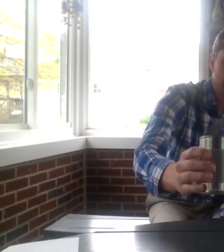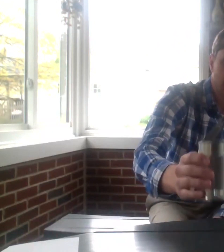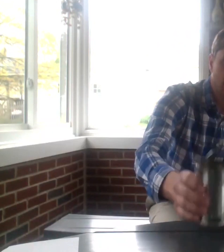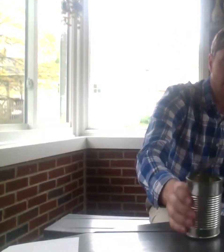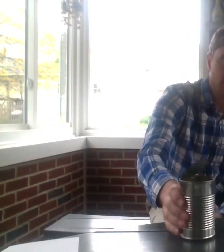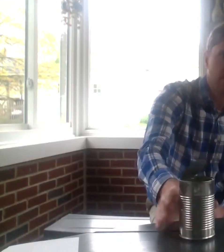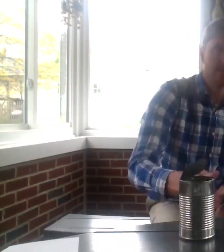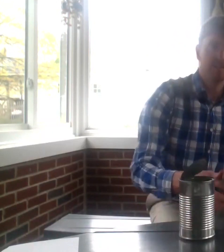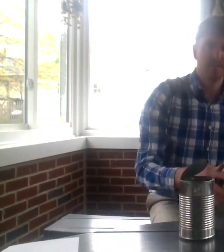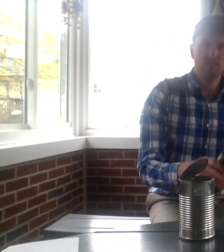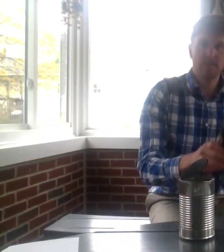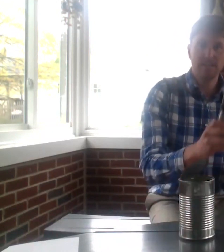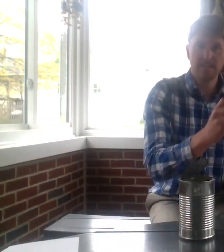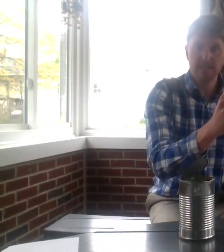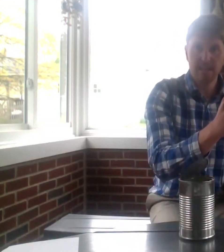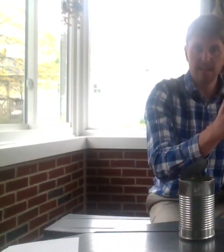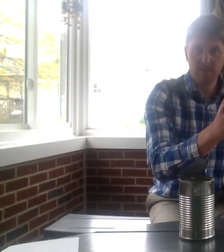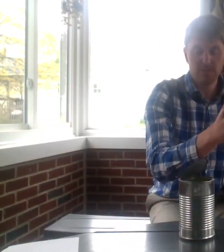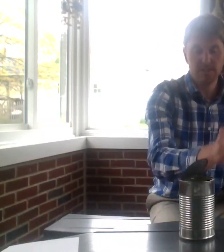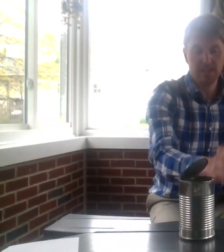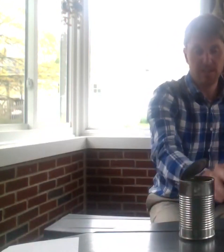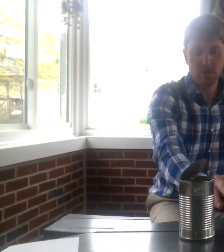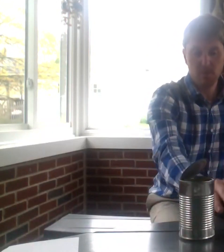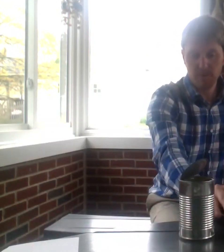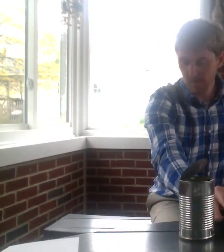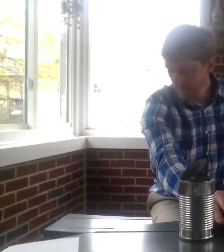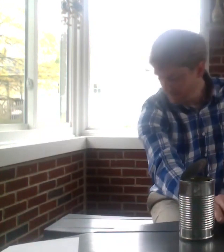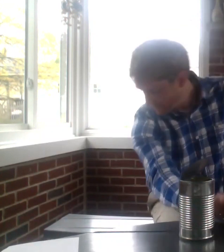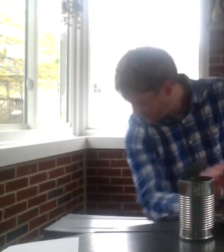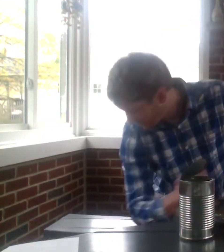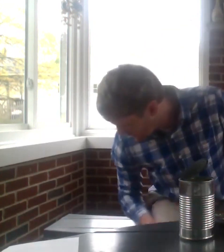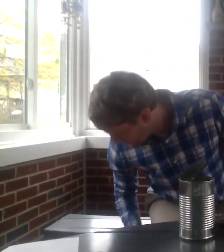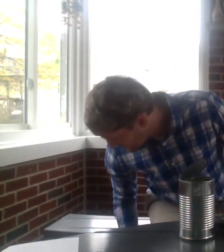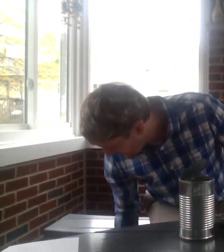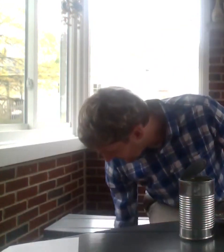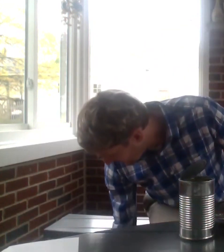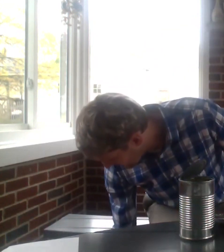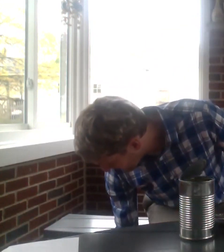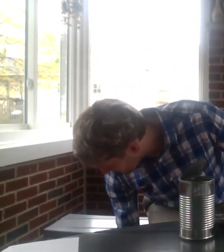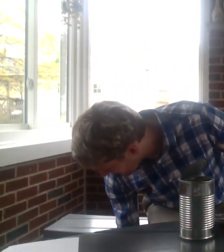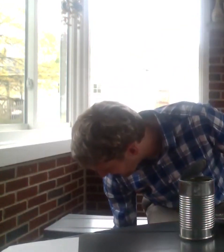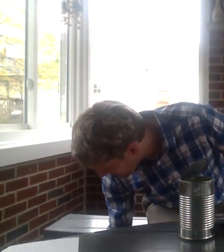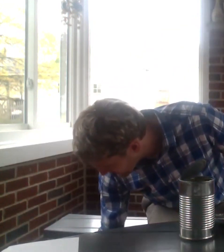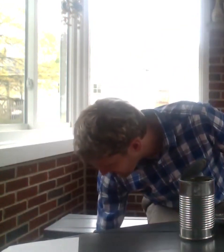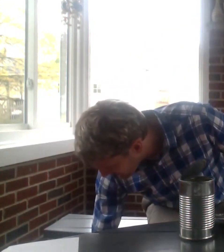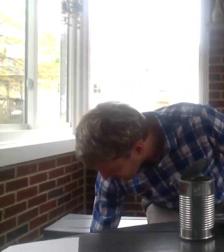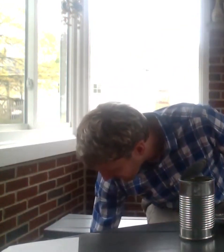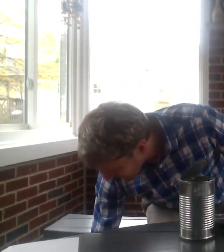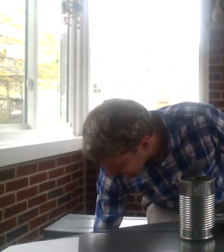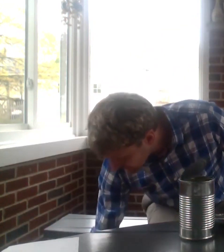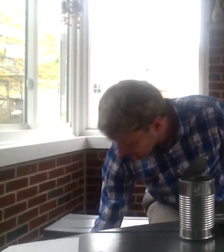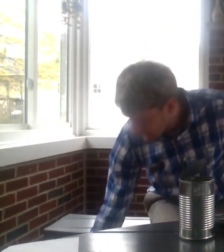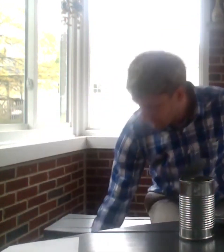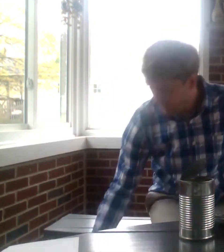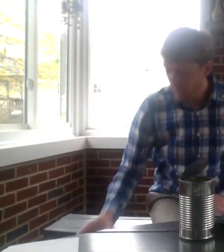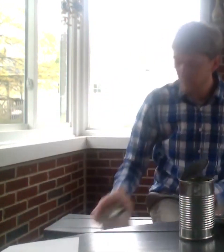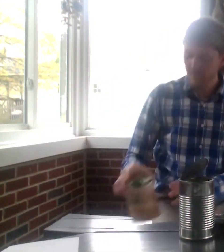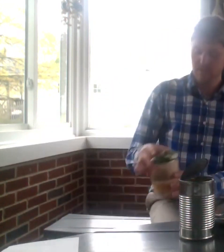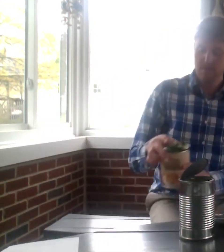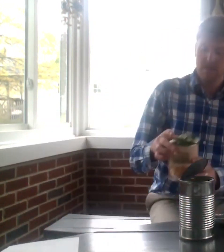And I bet some of you are gonna guess what we're gonna do. I have here a flower that we're gonna be using.